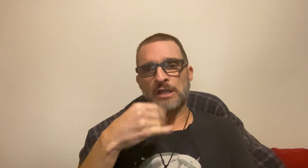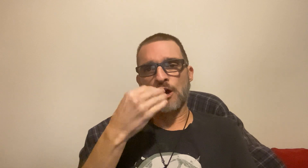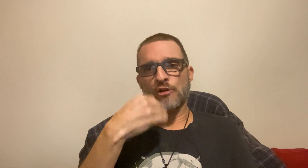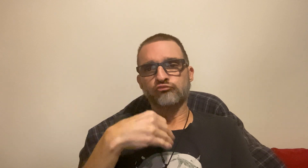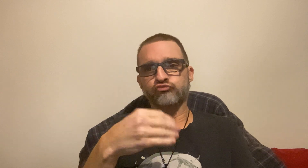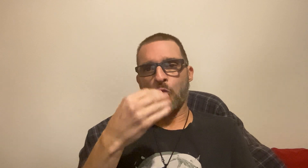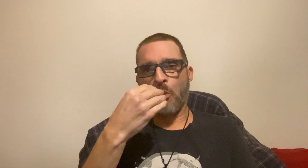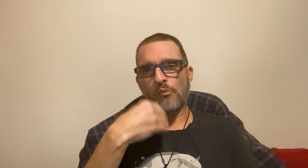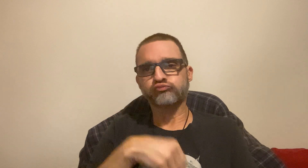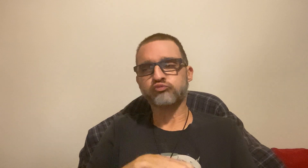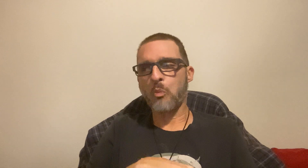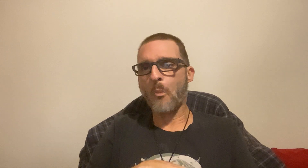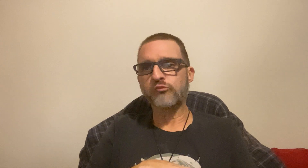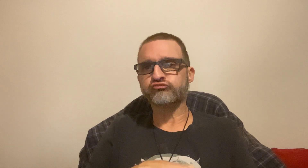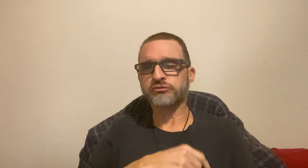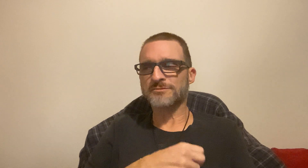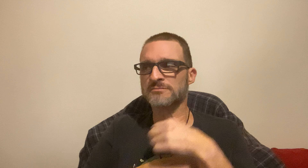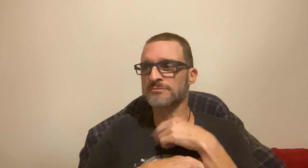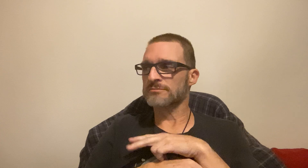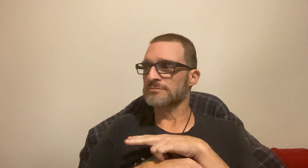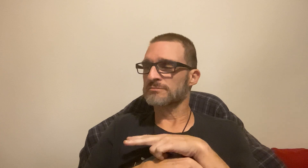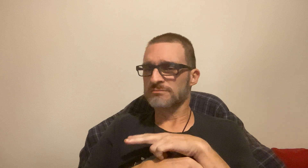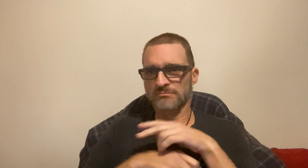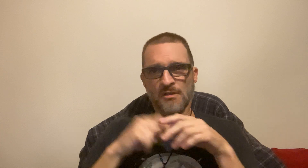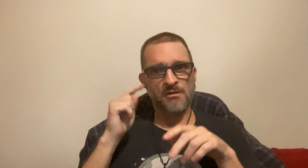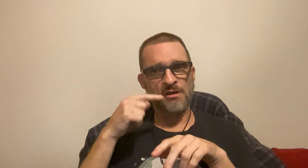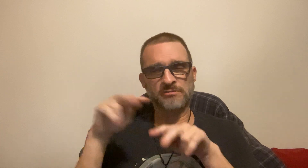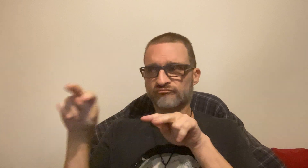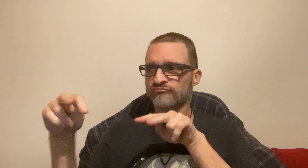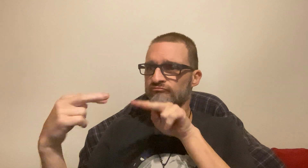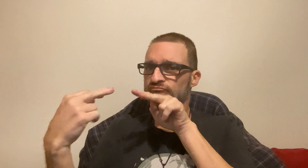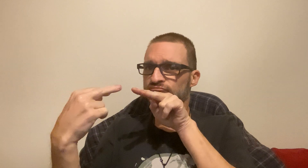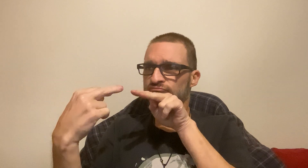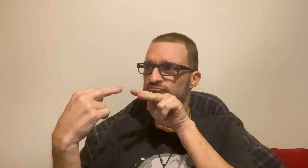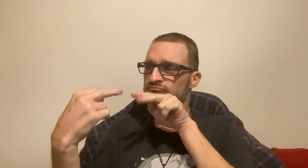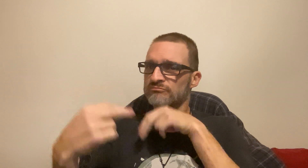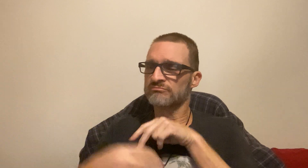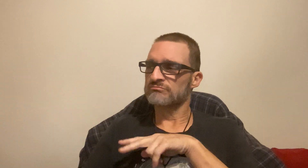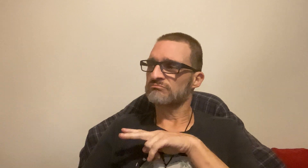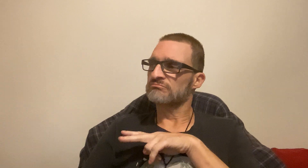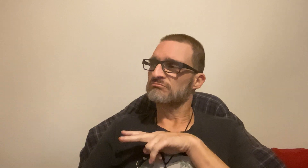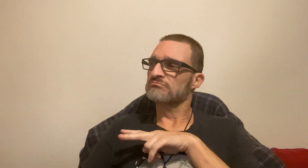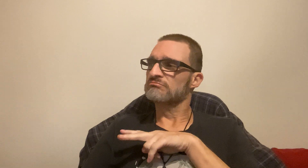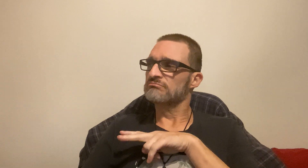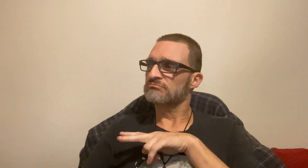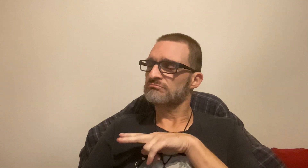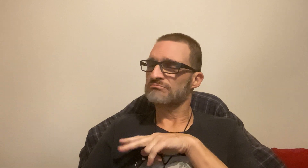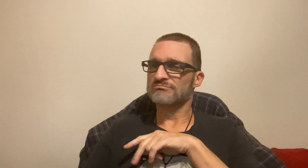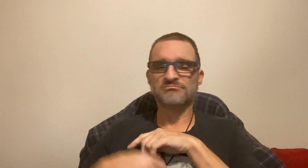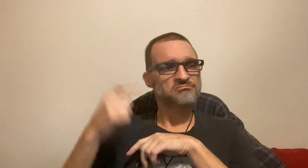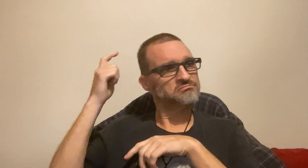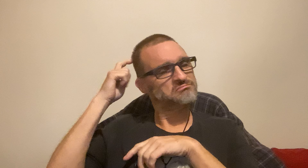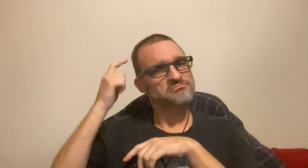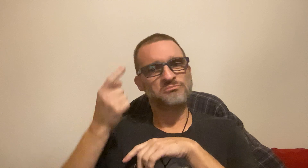It was eating hay. I was looking right at it then later we were looking back at each other.